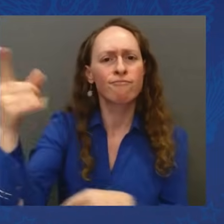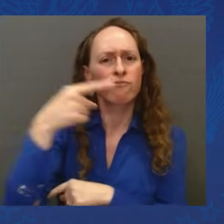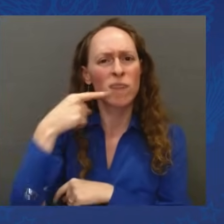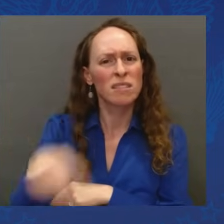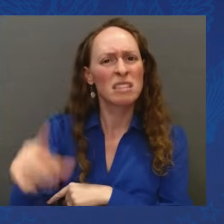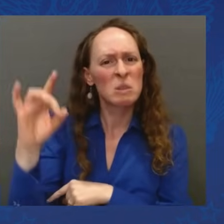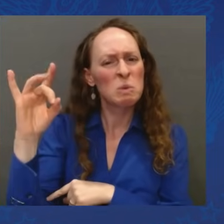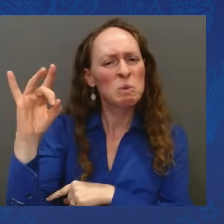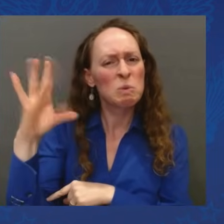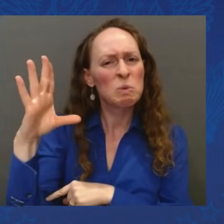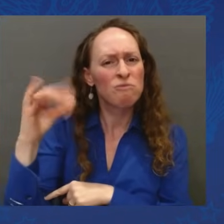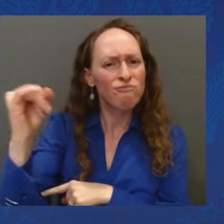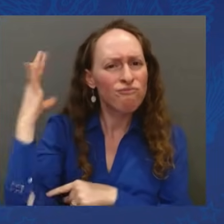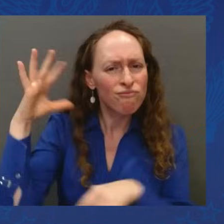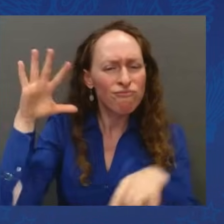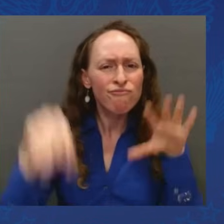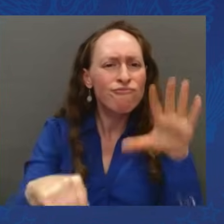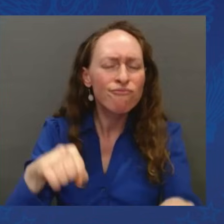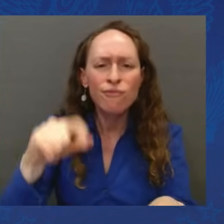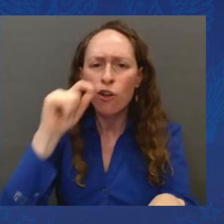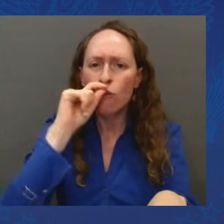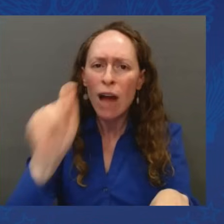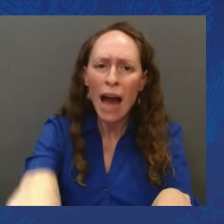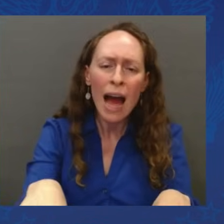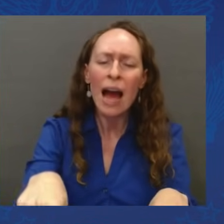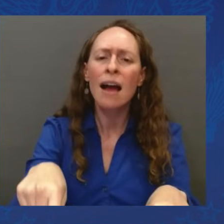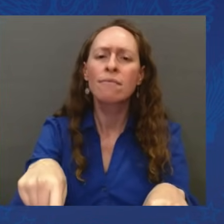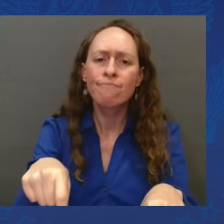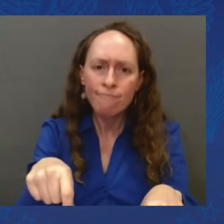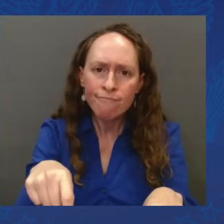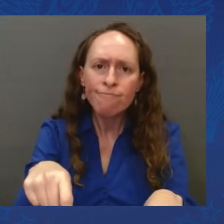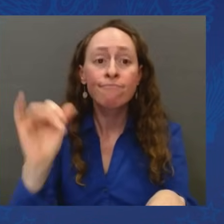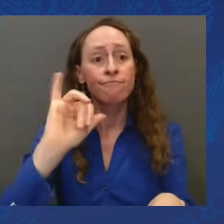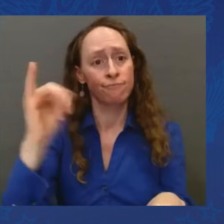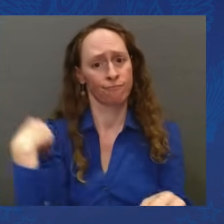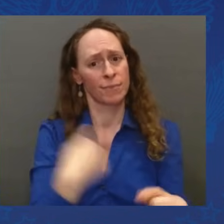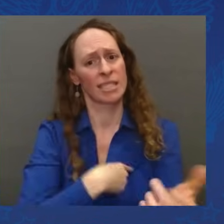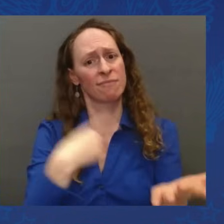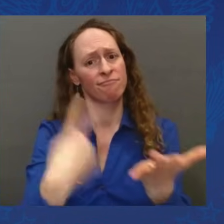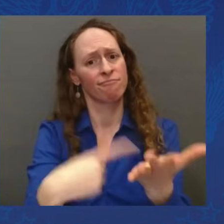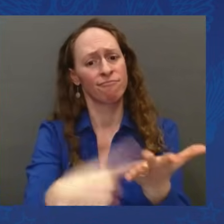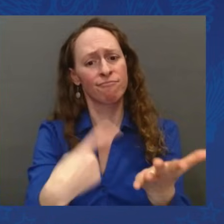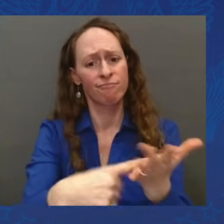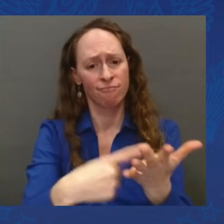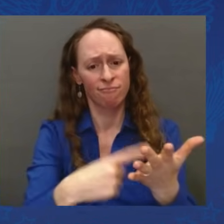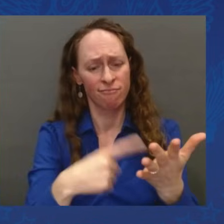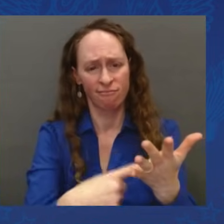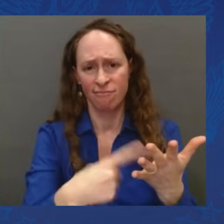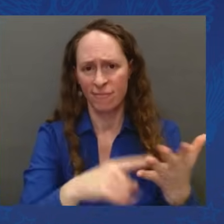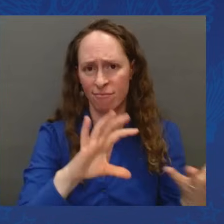and the conflict in Gaza. And as I always do, I raised areas where the United States has concerns about the PRC's actions,